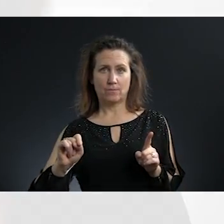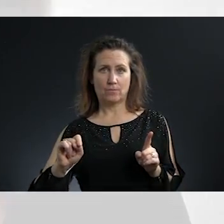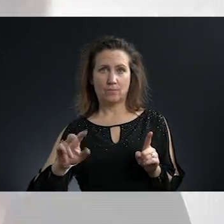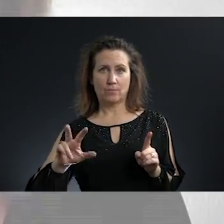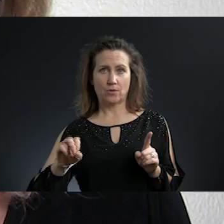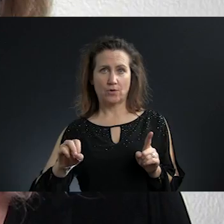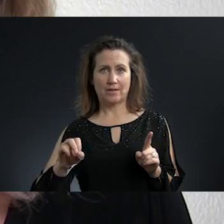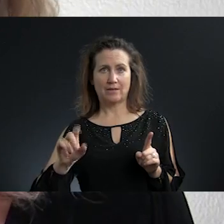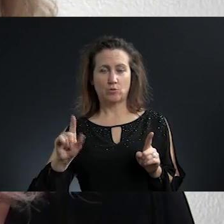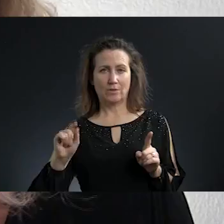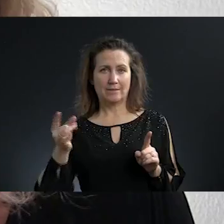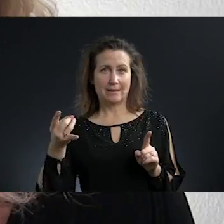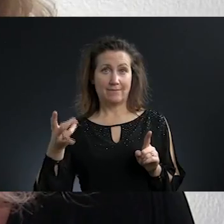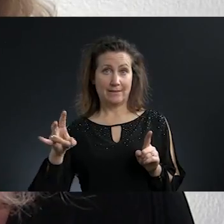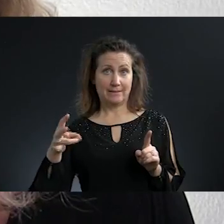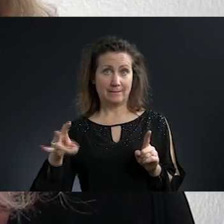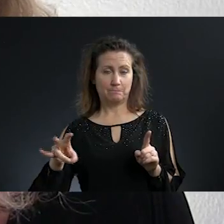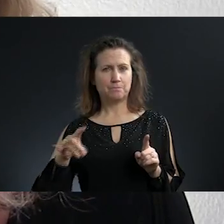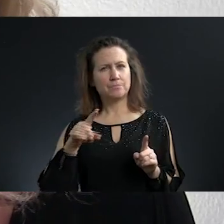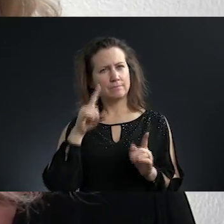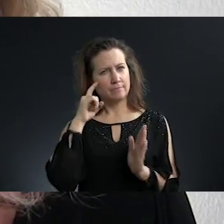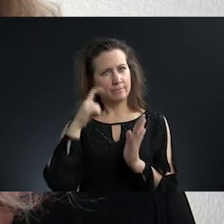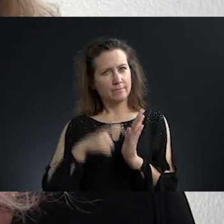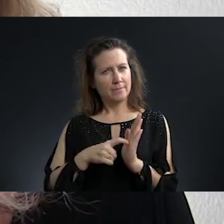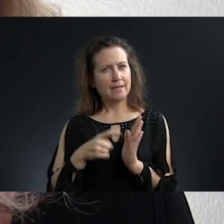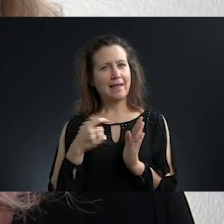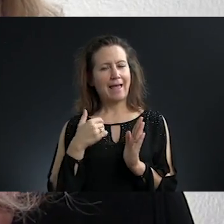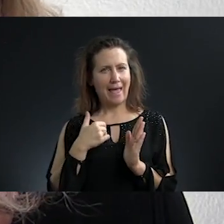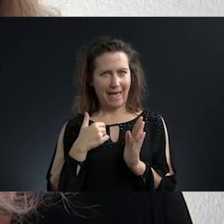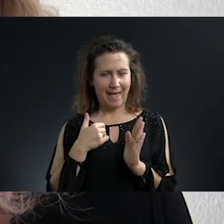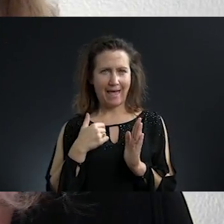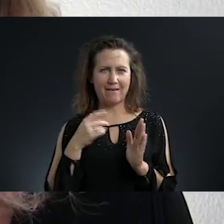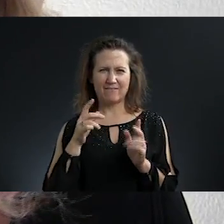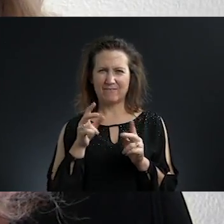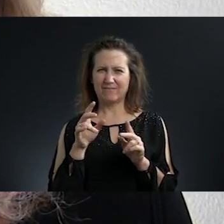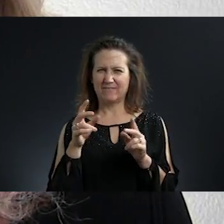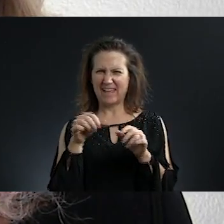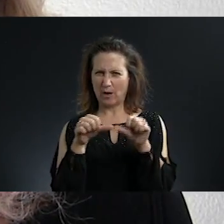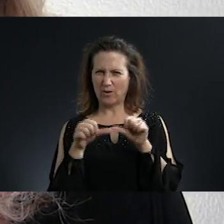2017 you'll note on there that there are highlighted areas in Green [and] yellow and